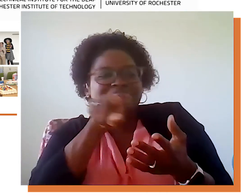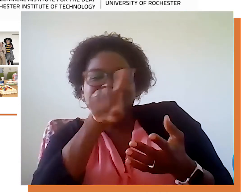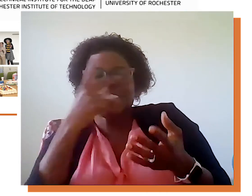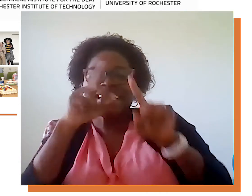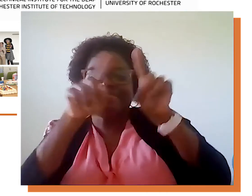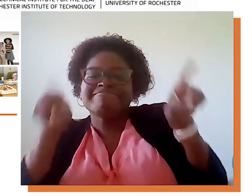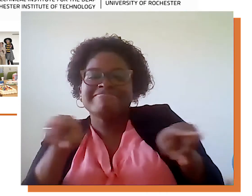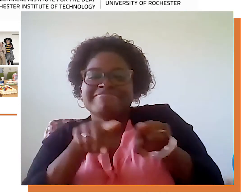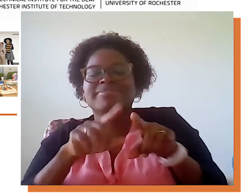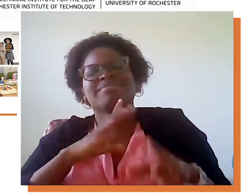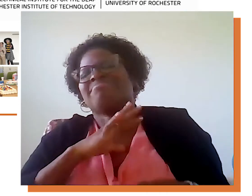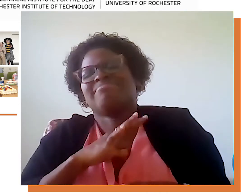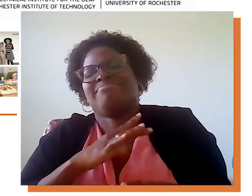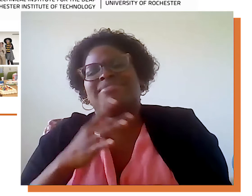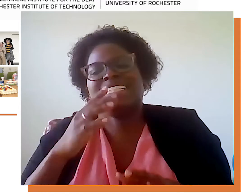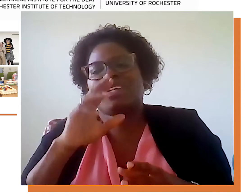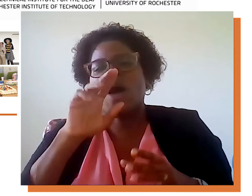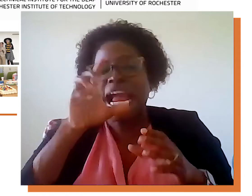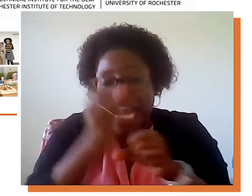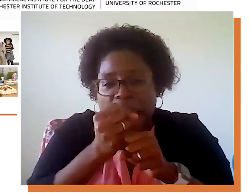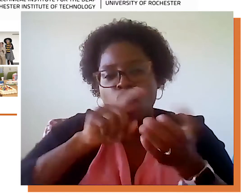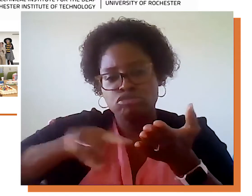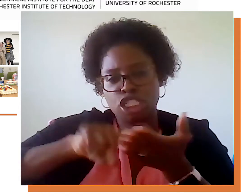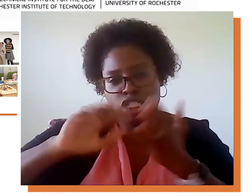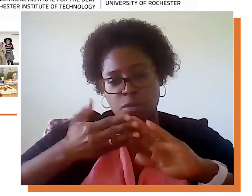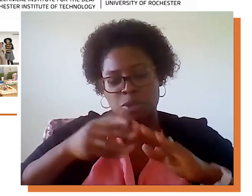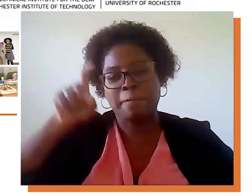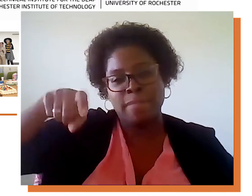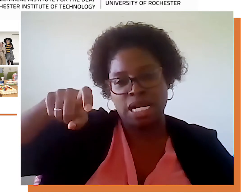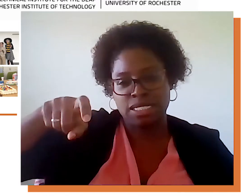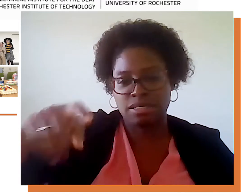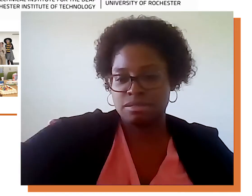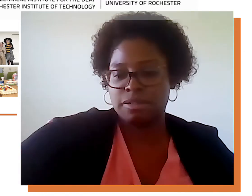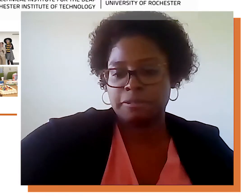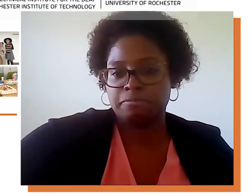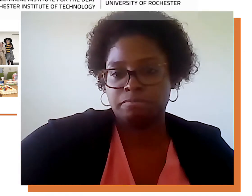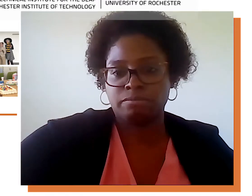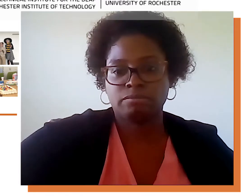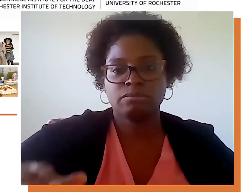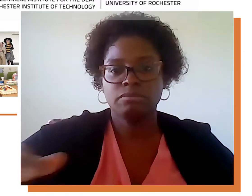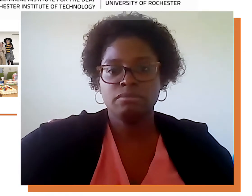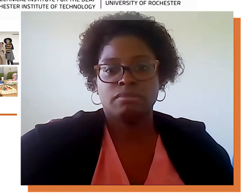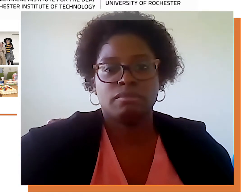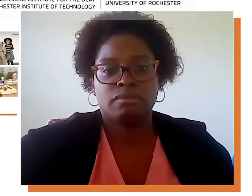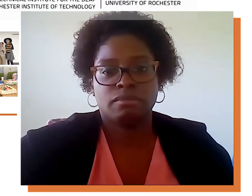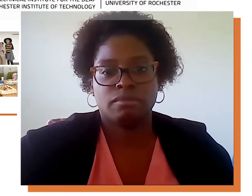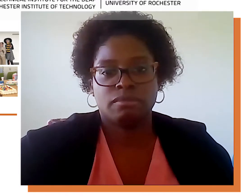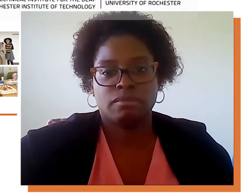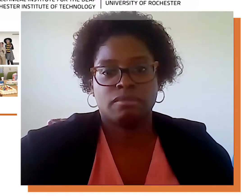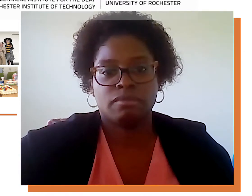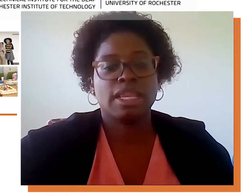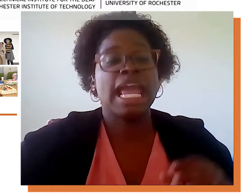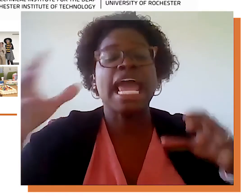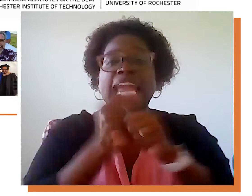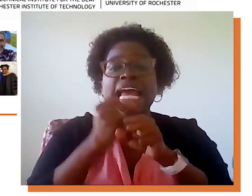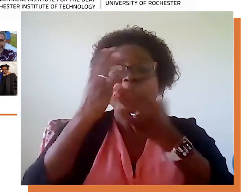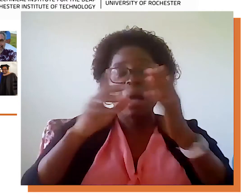we've managed to keep that whole family-connection feel, which is important to me. And again, a research community is critical.